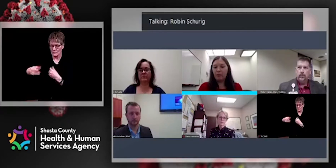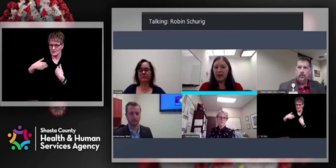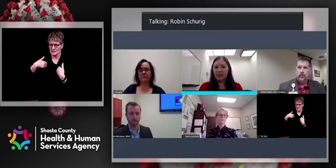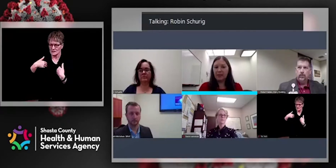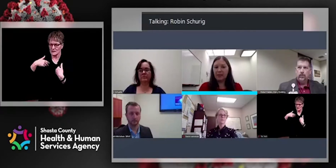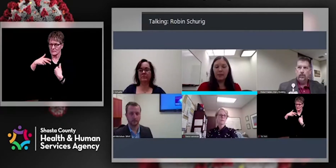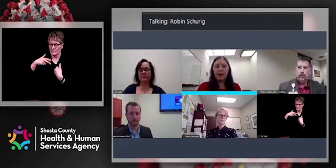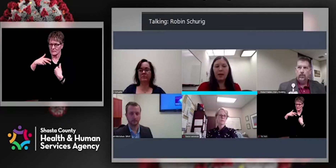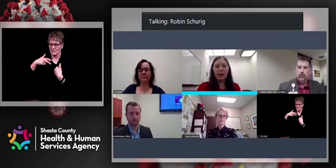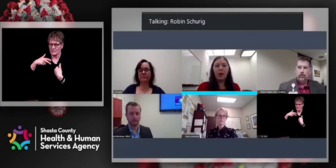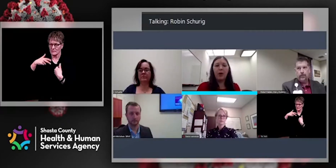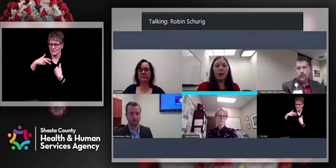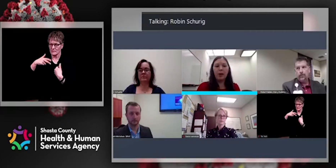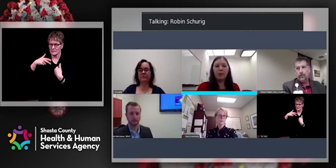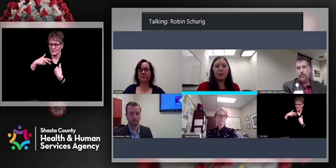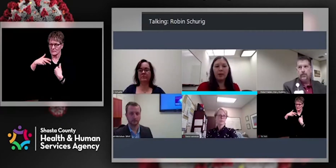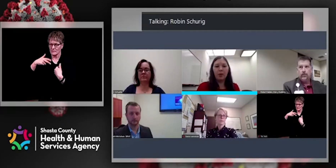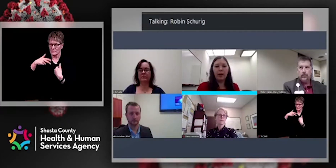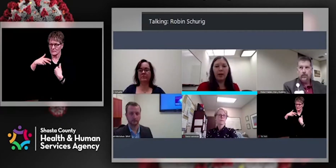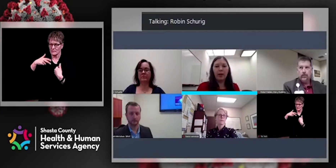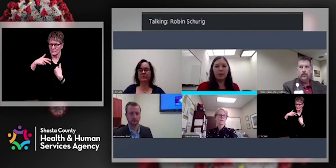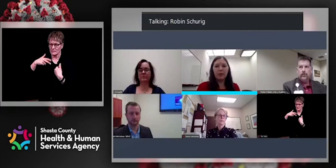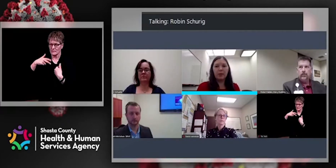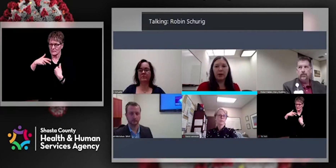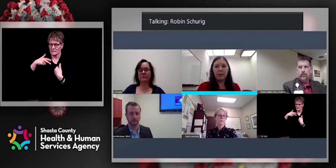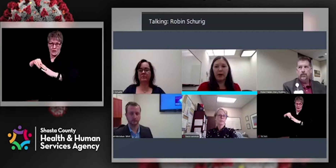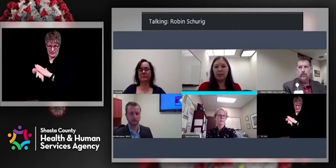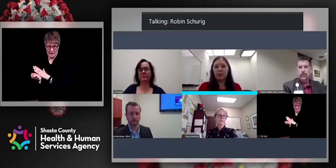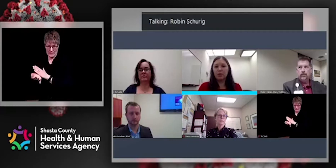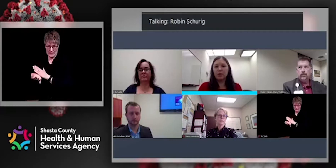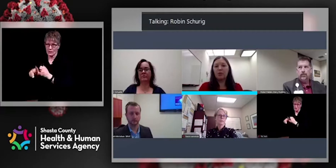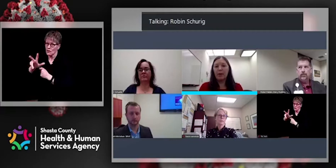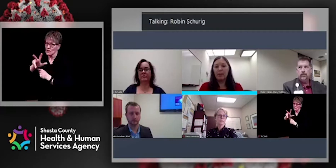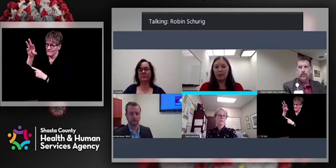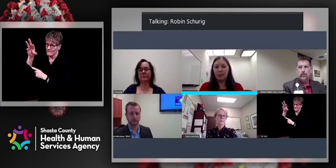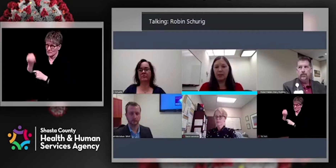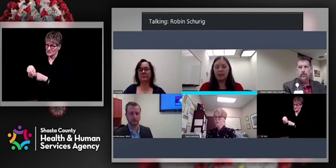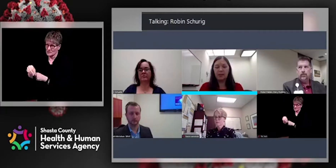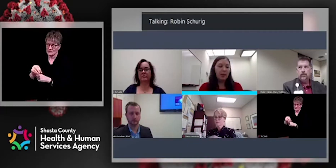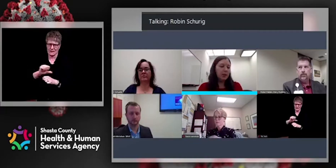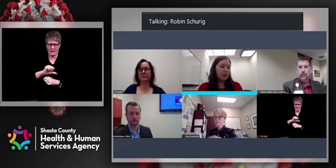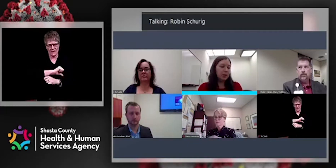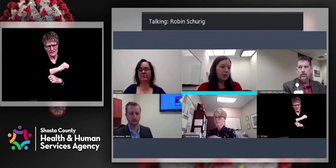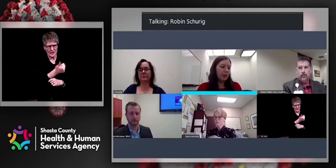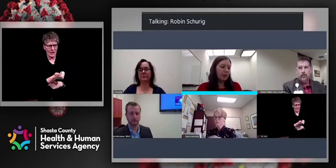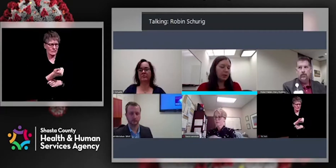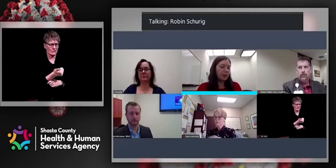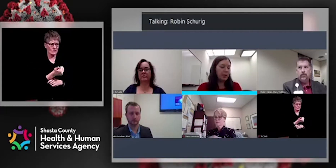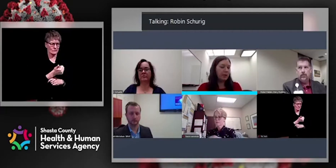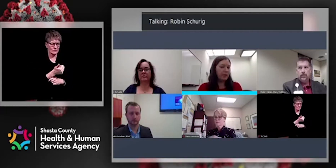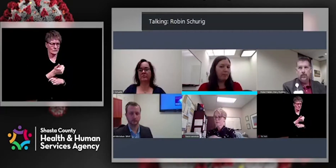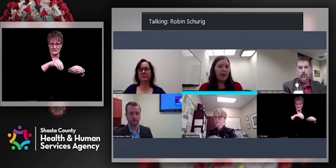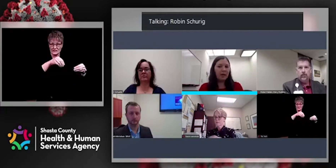capacity and all other retail would have to reduce their capacity to 20%. So, those are kind of the